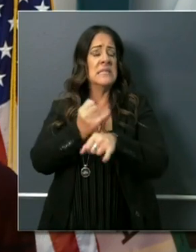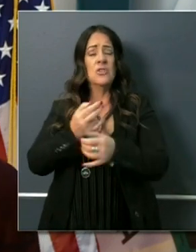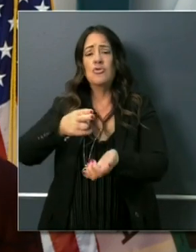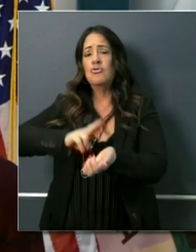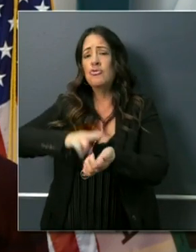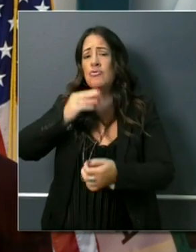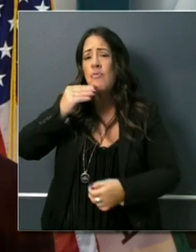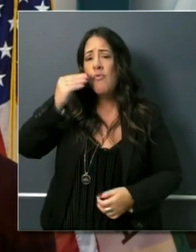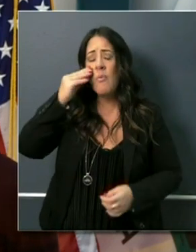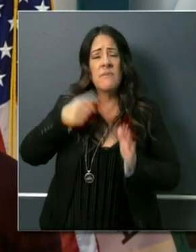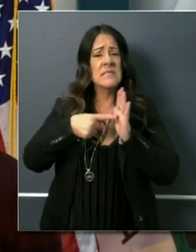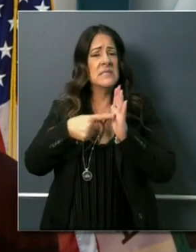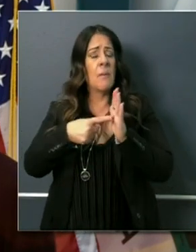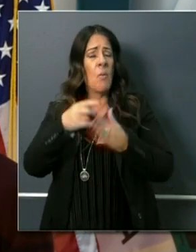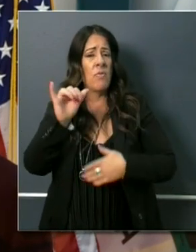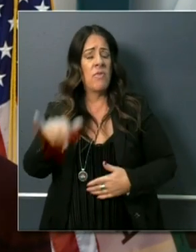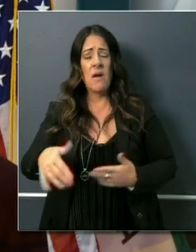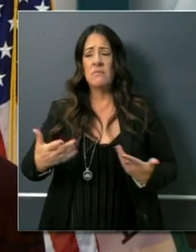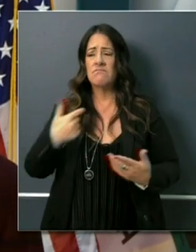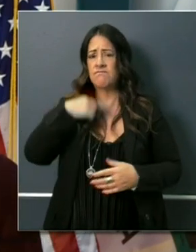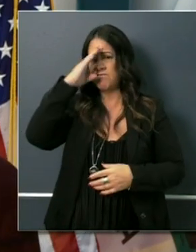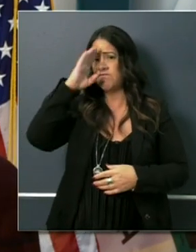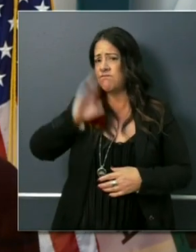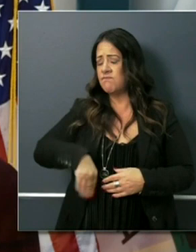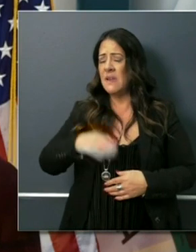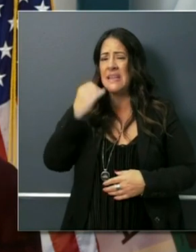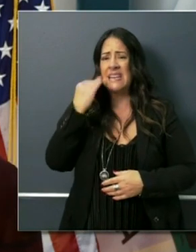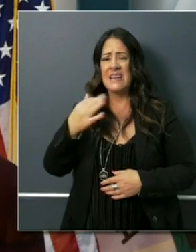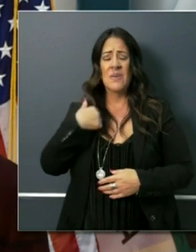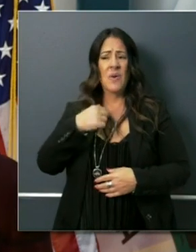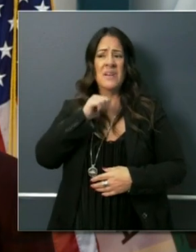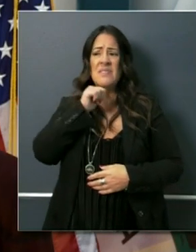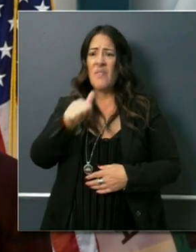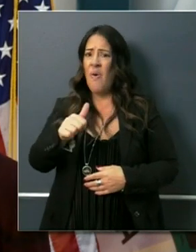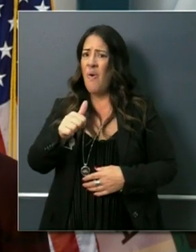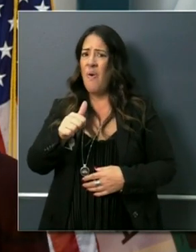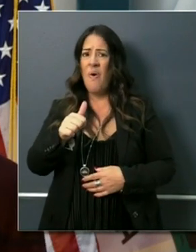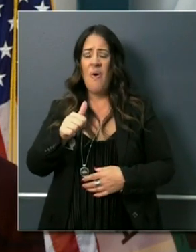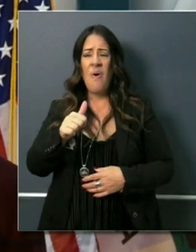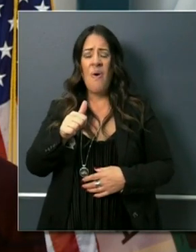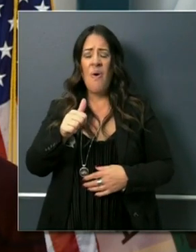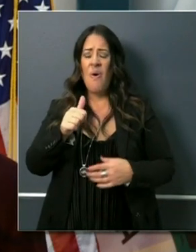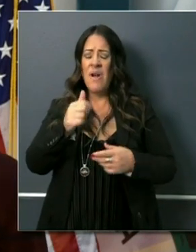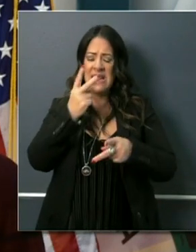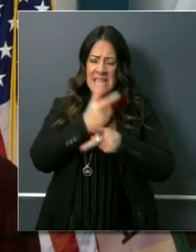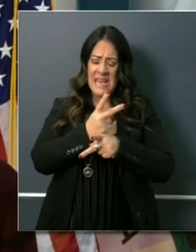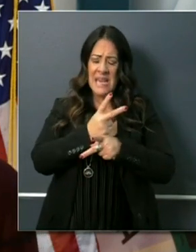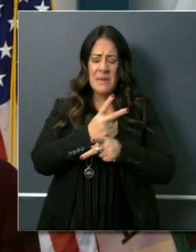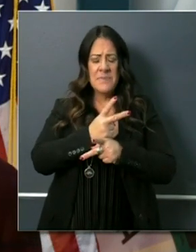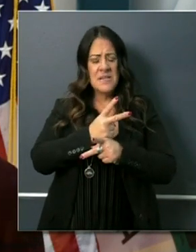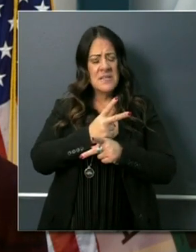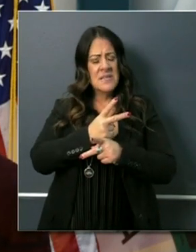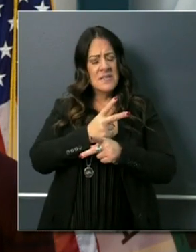THAT WHAT THIS DATA DOES DEPEND ON AS WELL IS WE CONTINUE TO BE FOCUSED ON SOME OF OUR COMMUNITIES OR INSTITUTIONS,